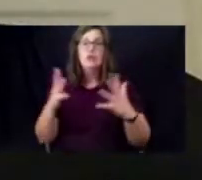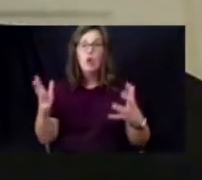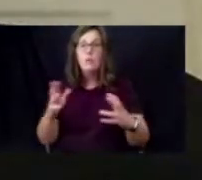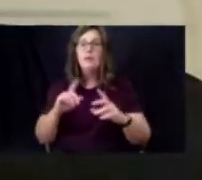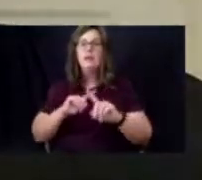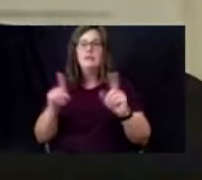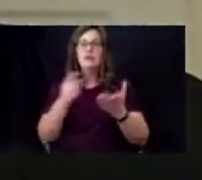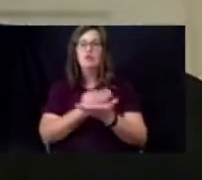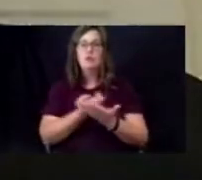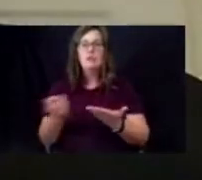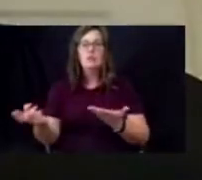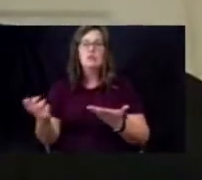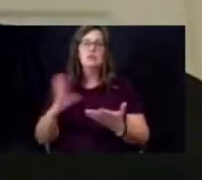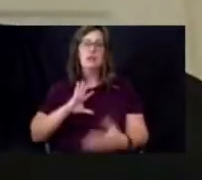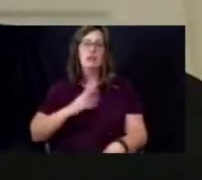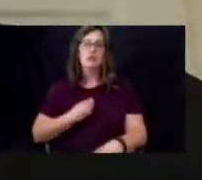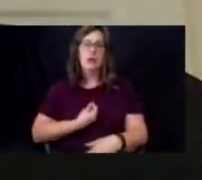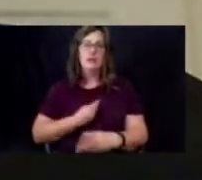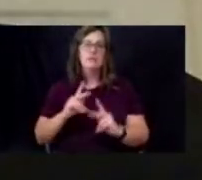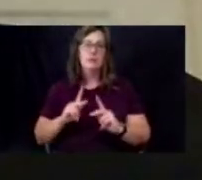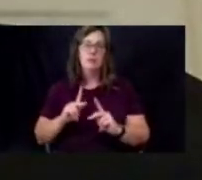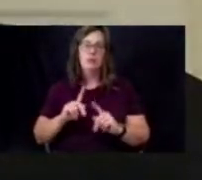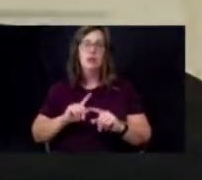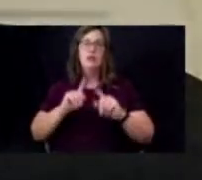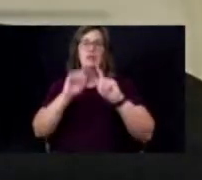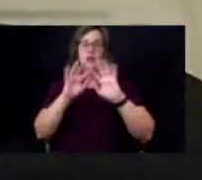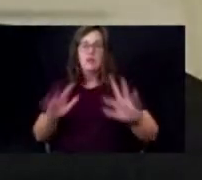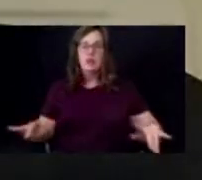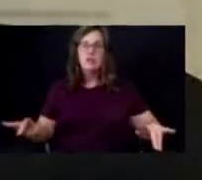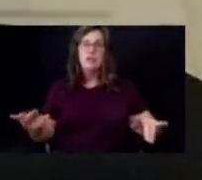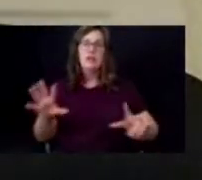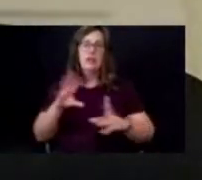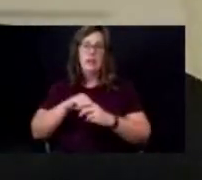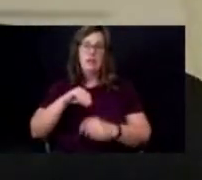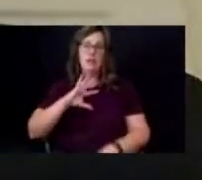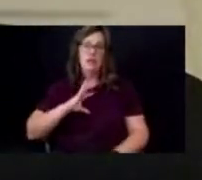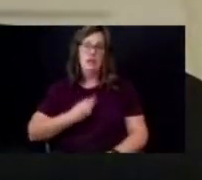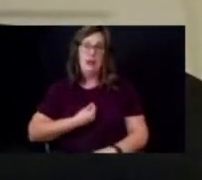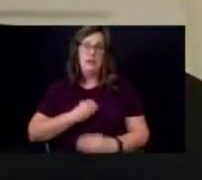our experiences and the amazing diversity within the trans community um this closure on netflix